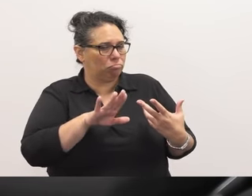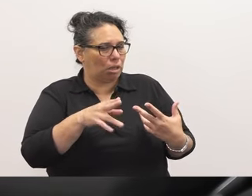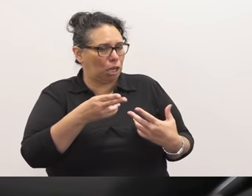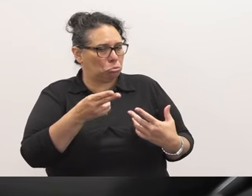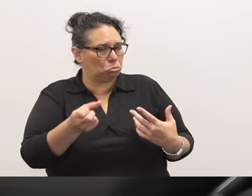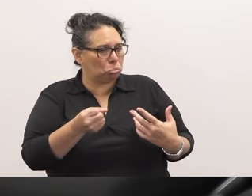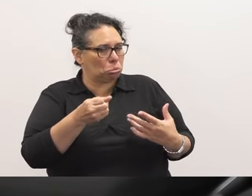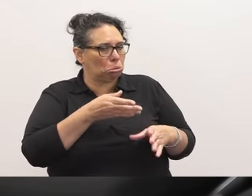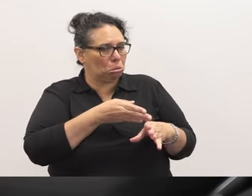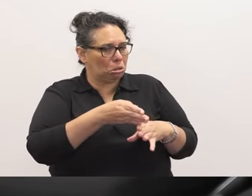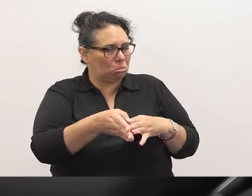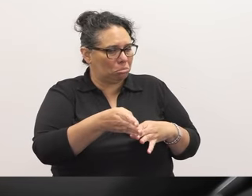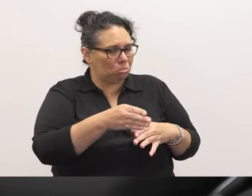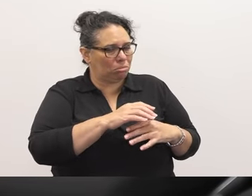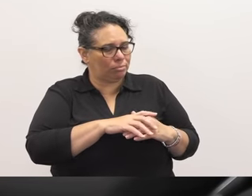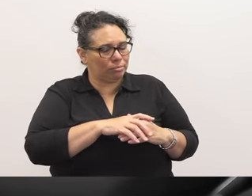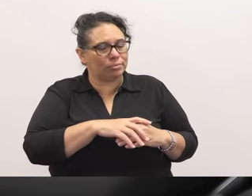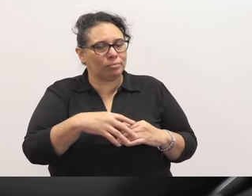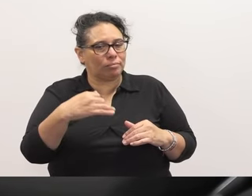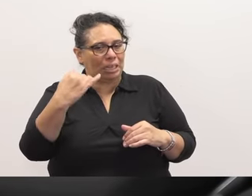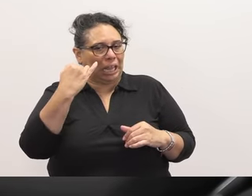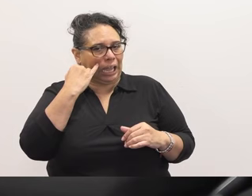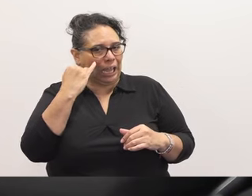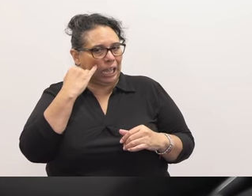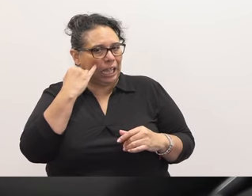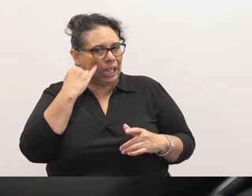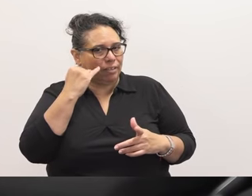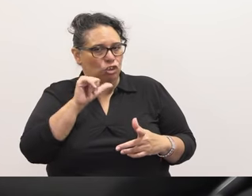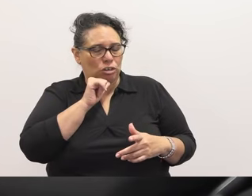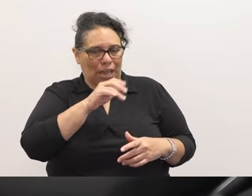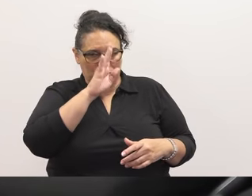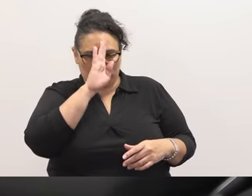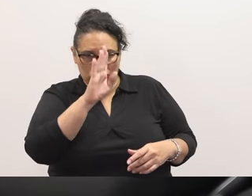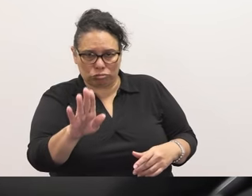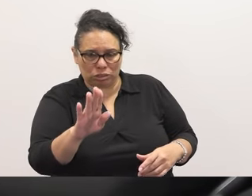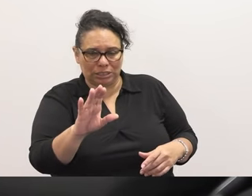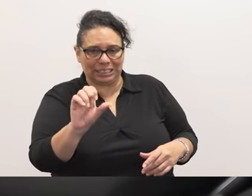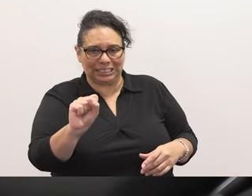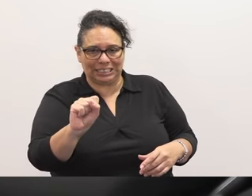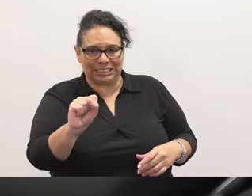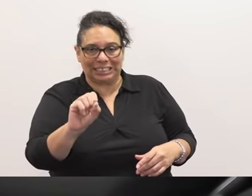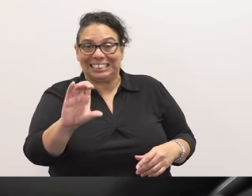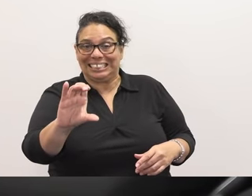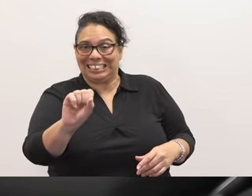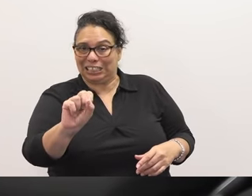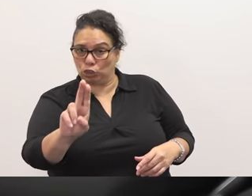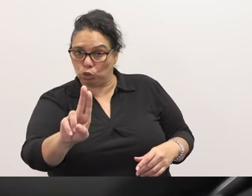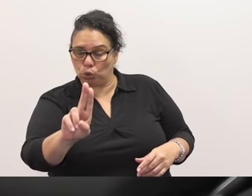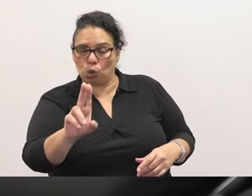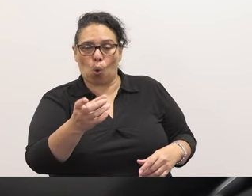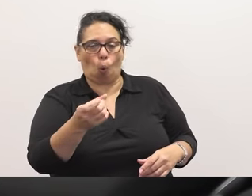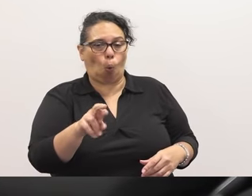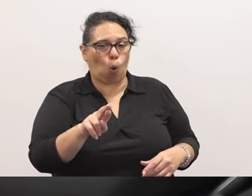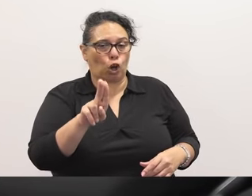And if you're not going to directly to CSU or UC, then you don't have to meet A through G